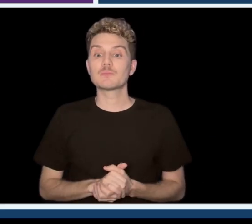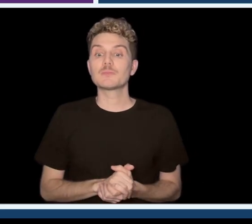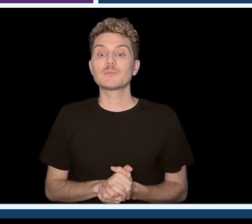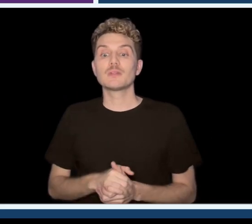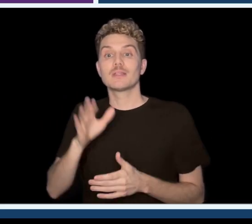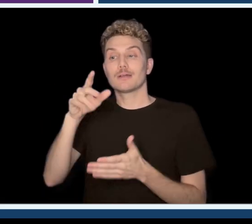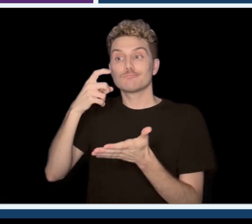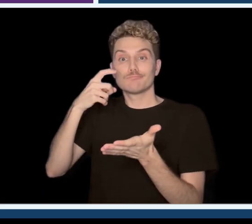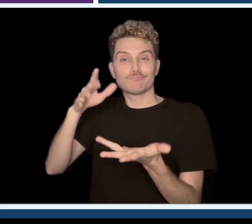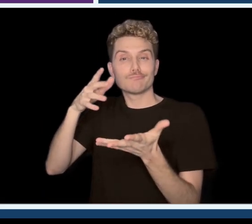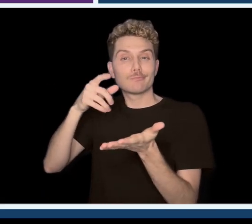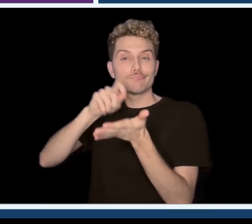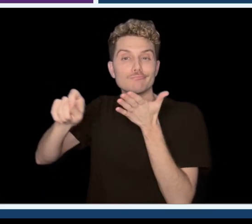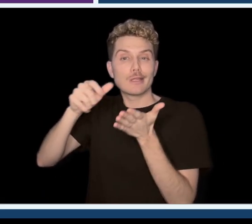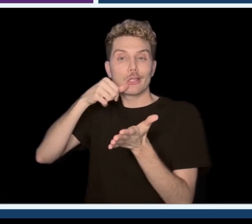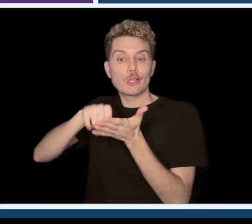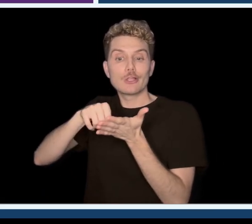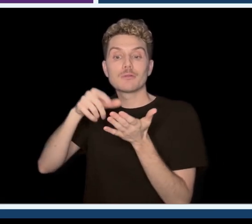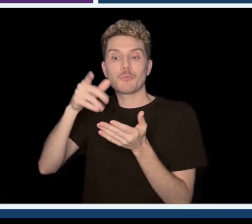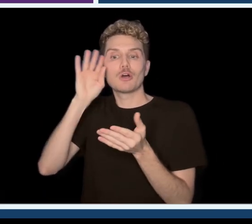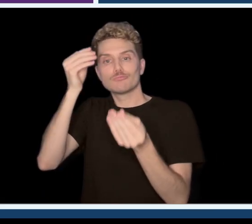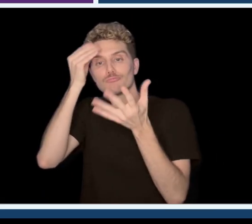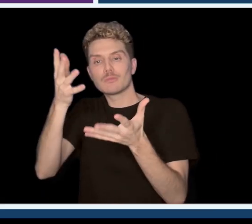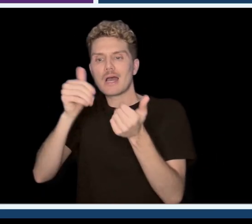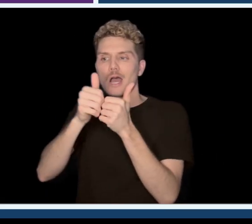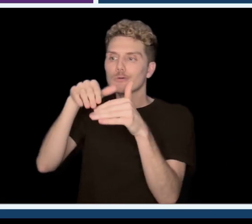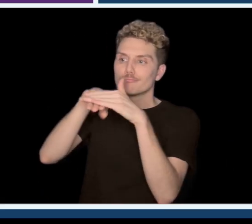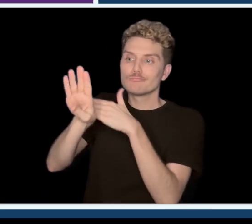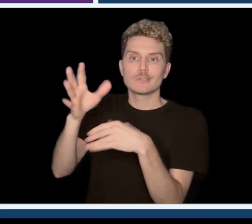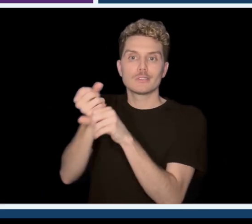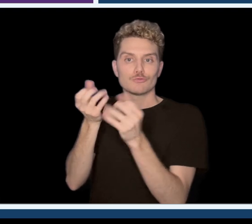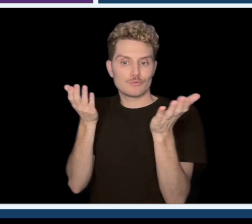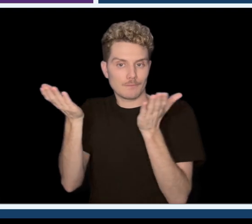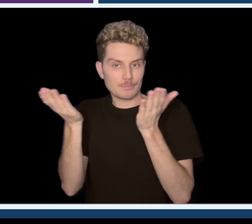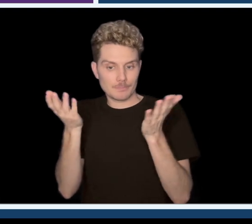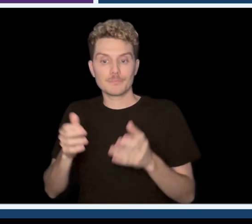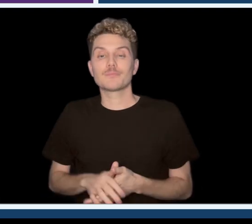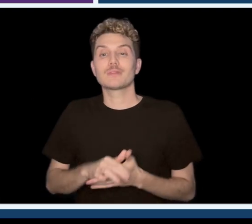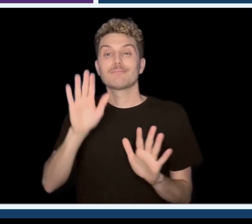the notice of determination will tell you how to enroll in services. If the committee